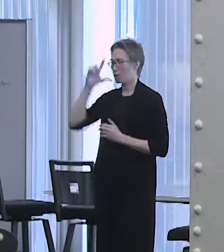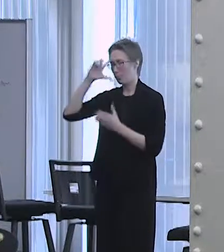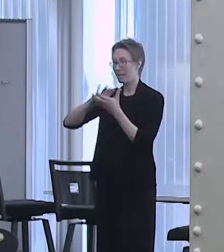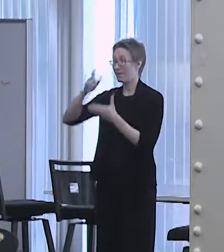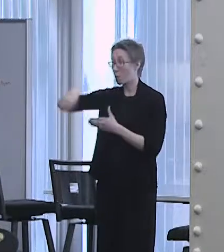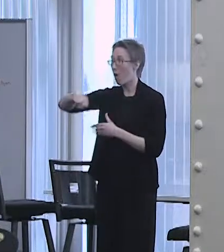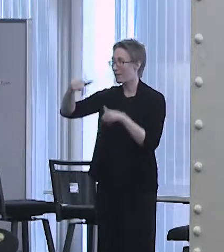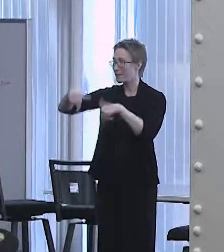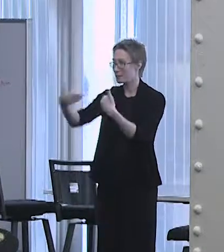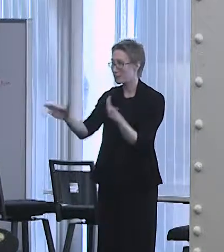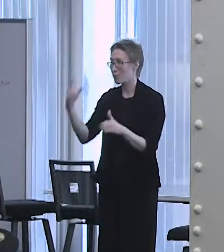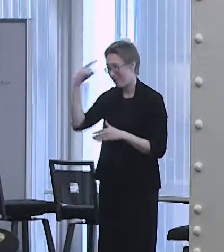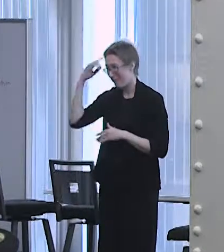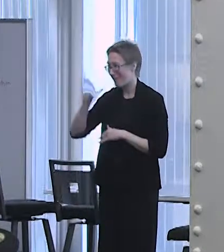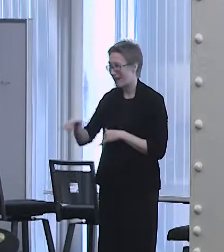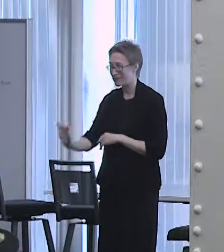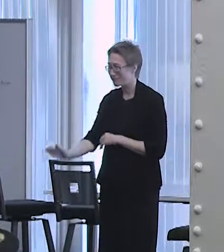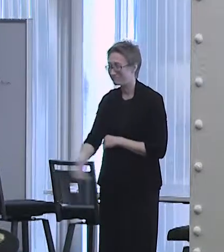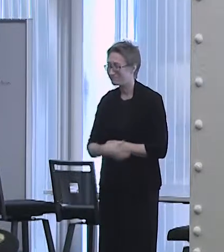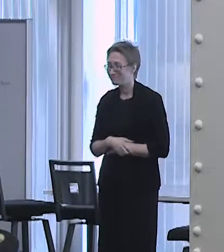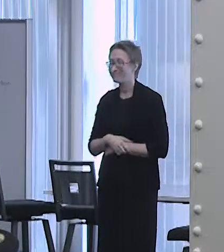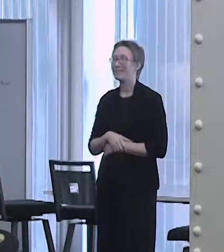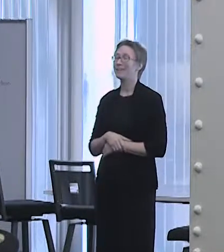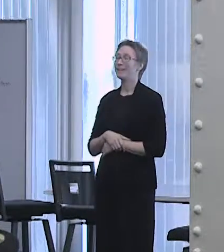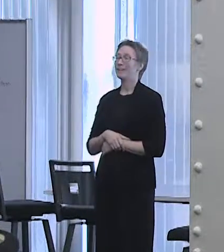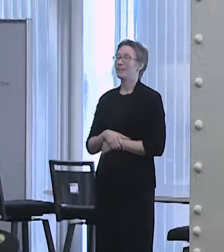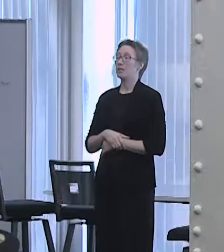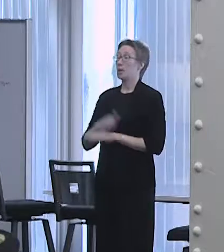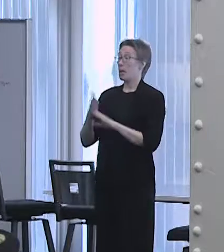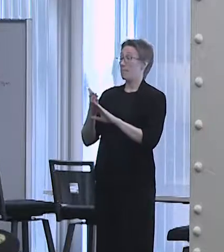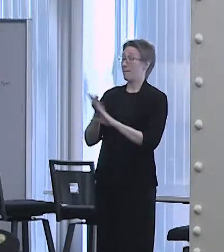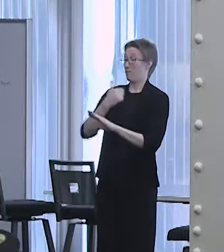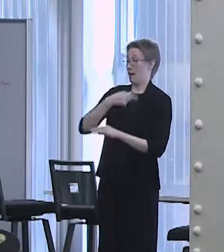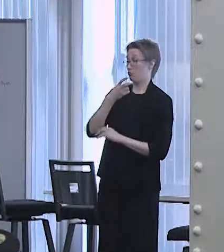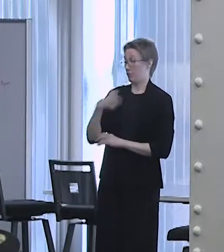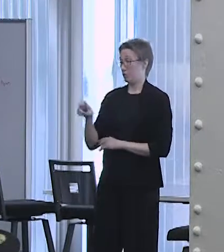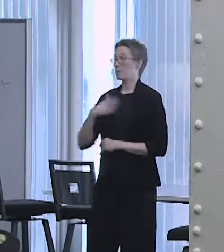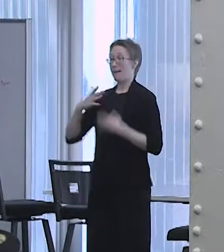Before I was able to transition, my depression and anxiety were much worse than they are now.